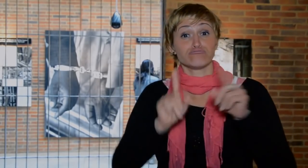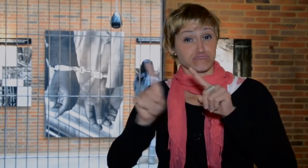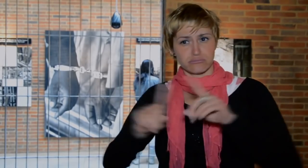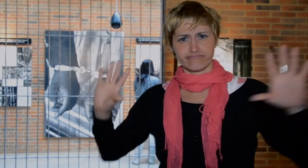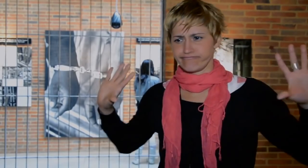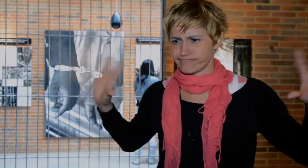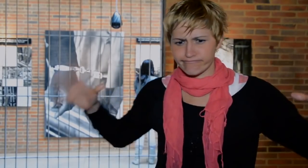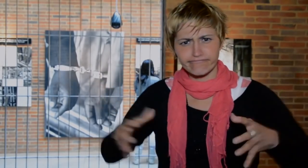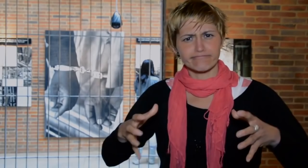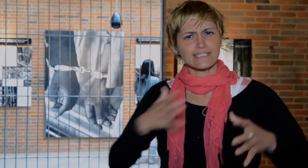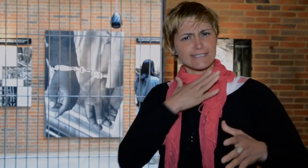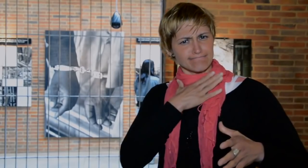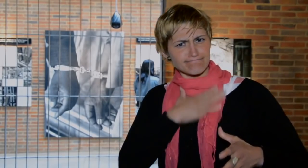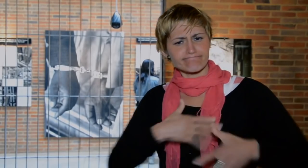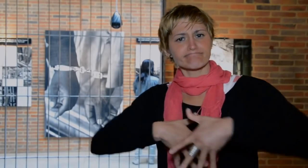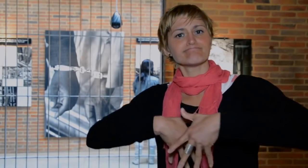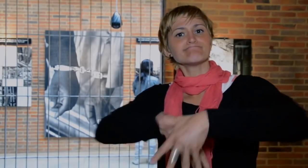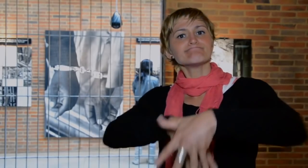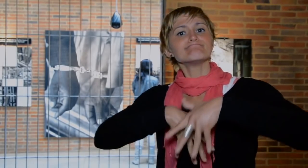many more, and did